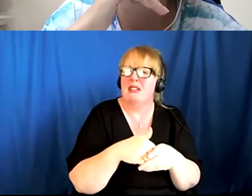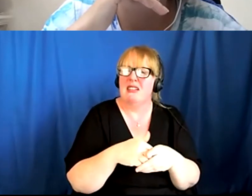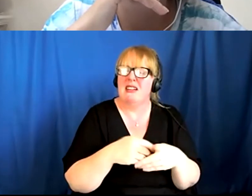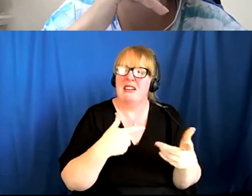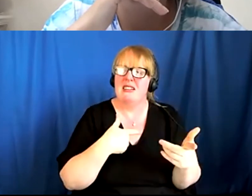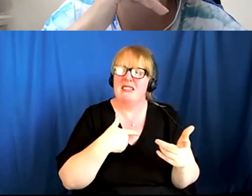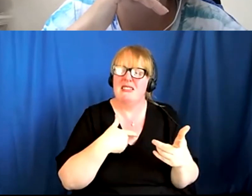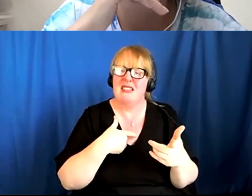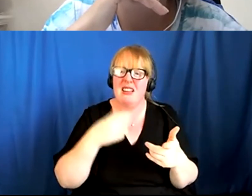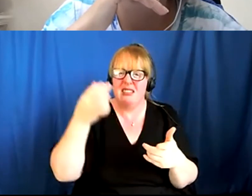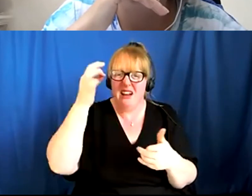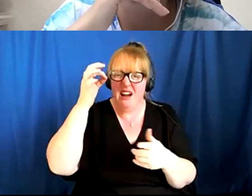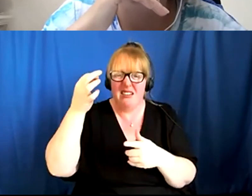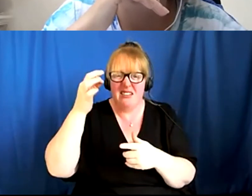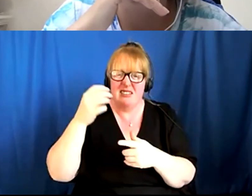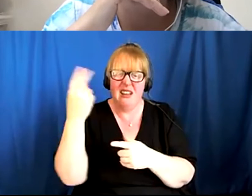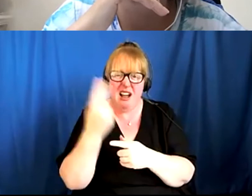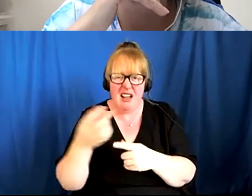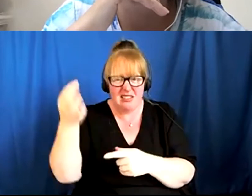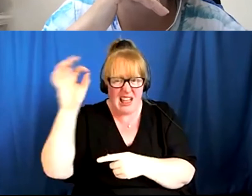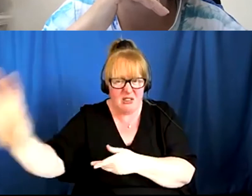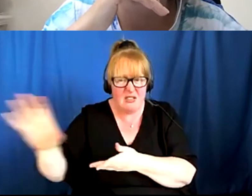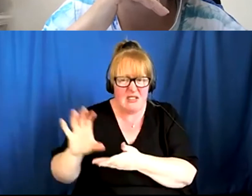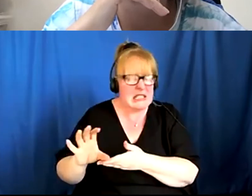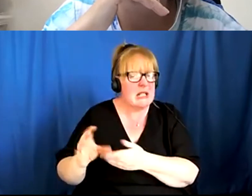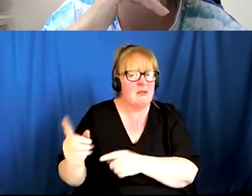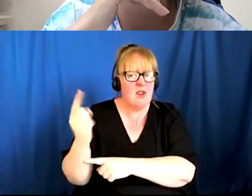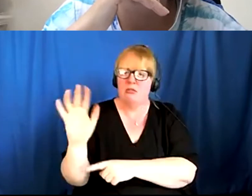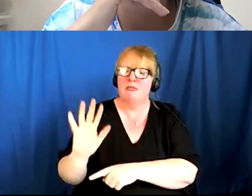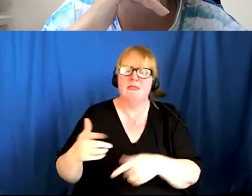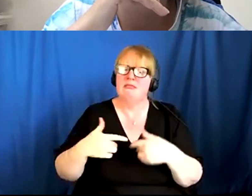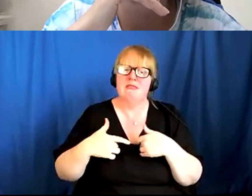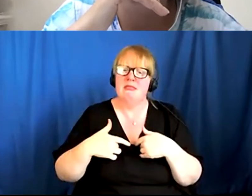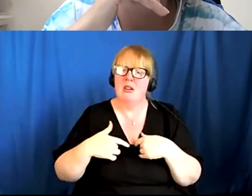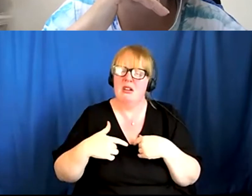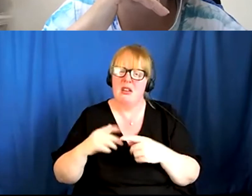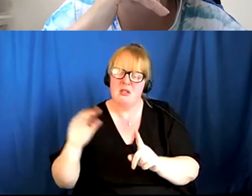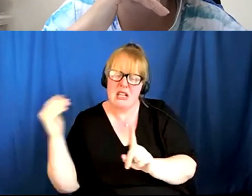Arts Council with target audiences in mind, I found that was always a bit of a prickly subject